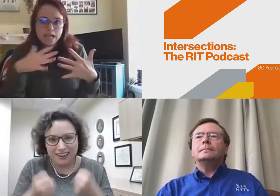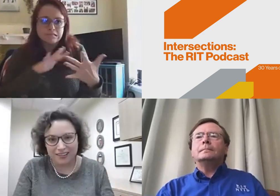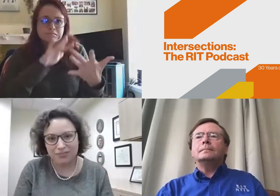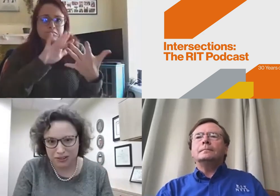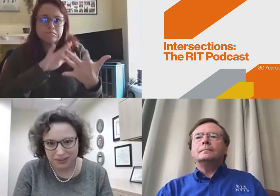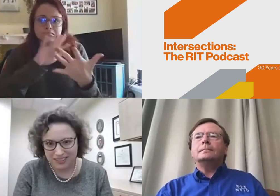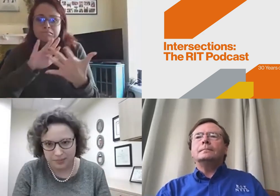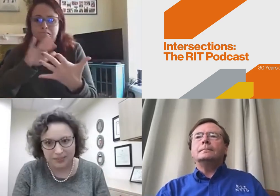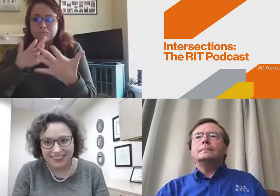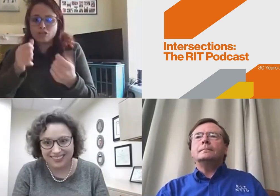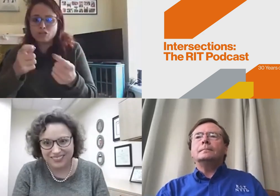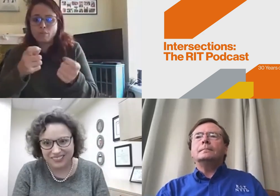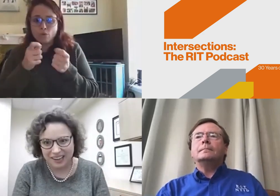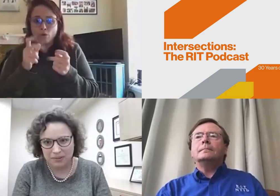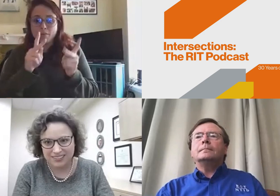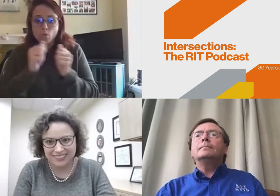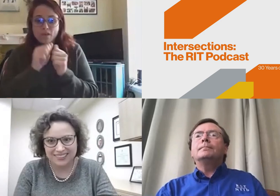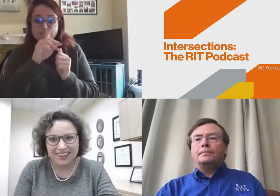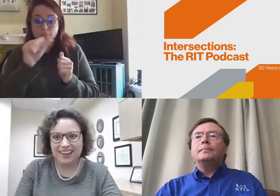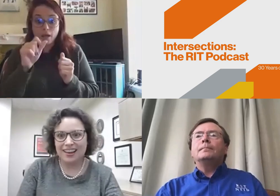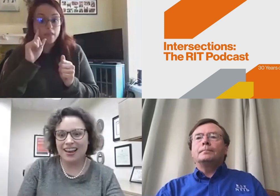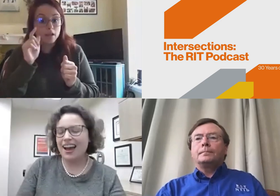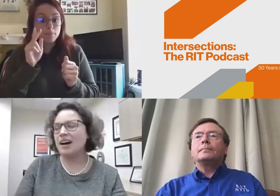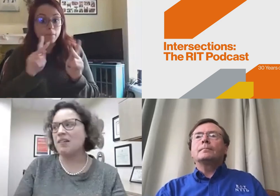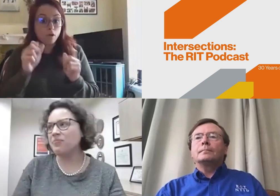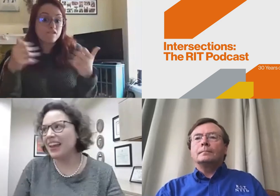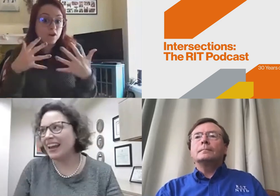folks with disabilities to campuses.